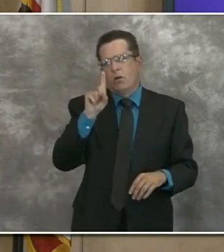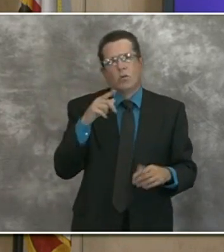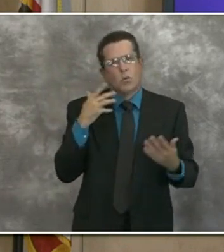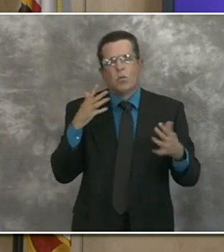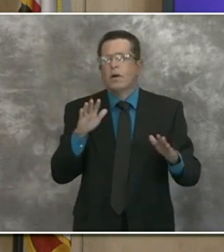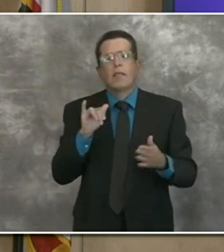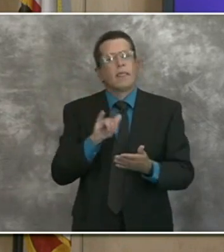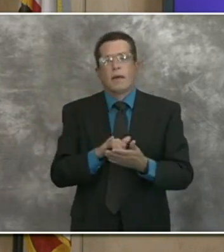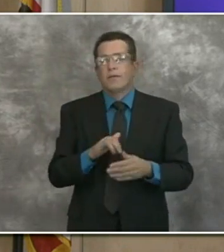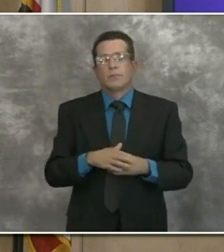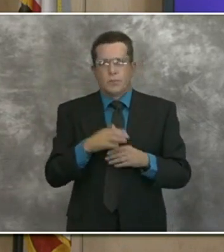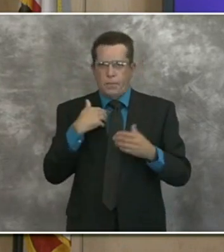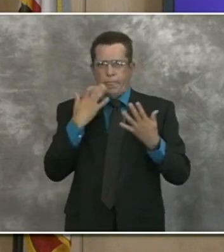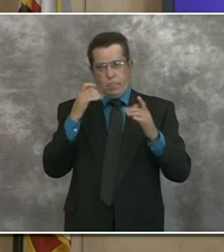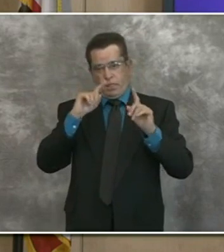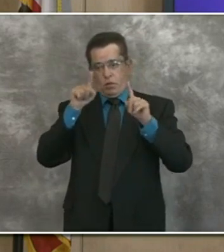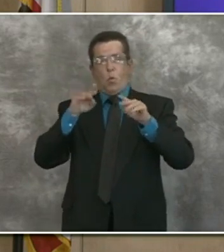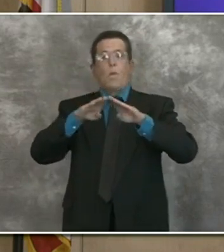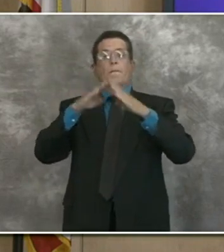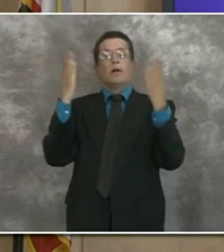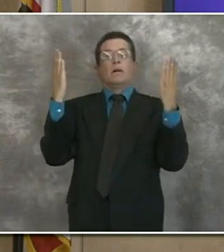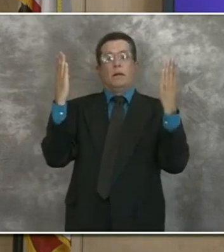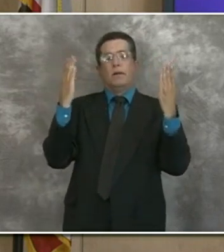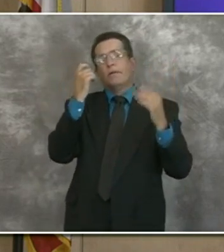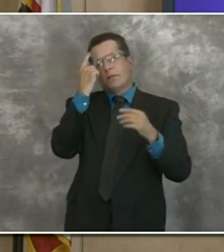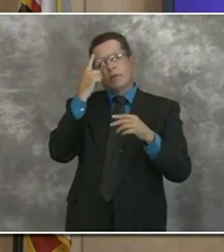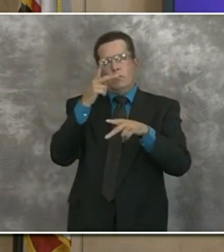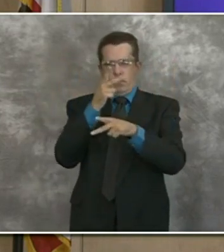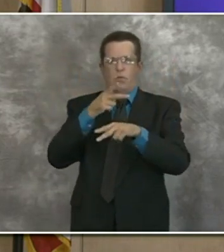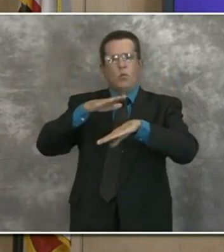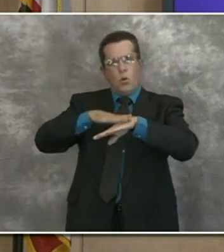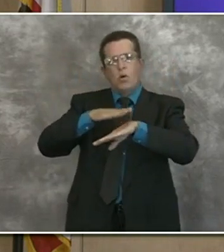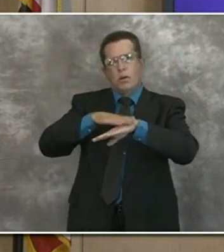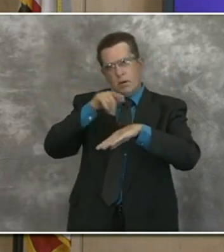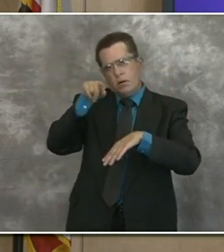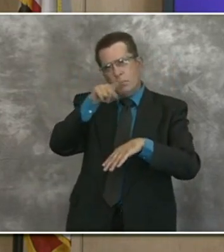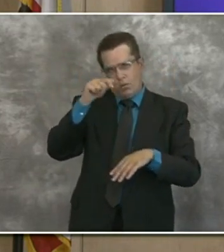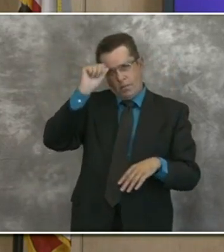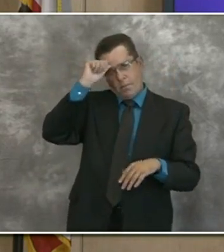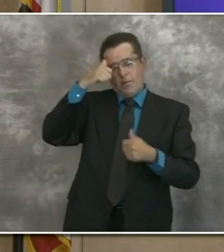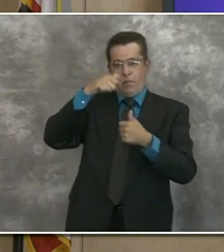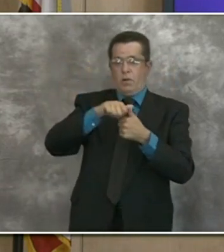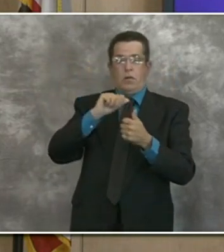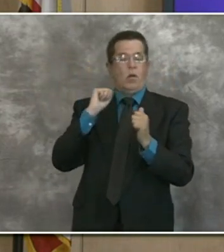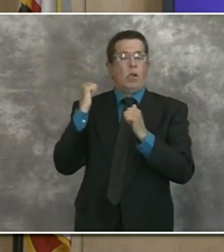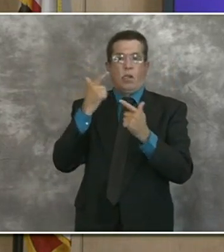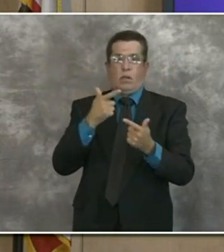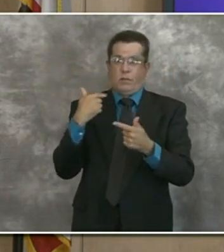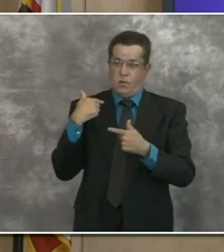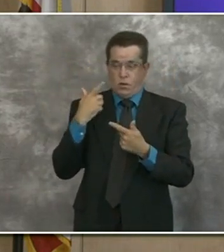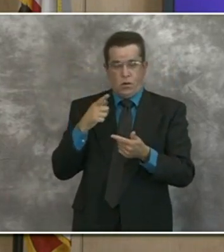THAT ARE SEEN AN UPTICK IN THEIR CASES AND WE WANT TO MAKE SURE THAT THAT'S NOT US HERE IN SAN DIEGO AND SO AS WE CONTINUE DOWN THERE REOPENING